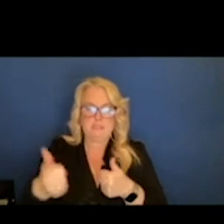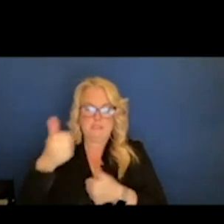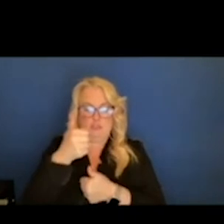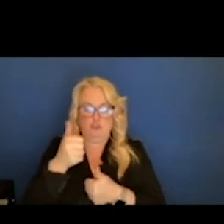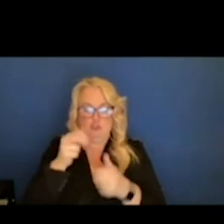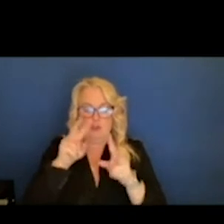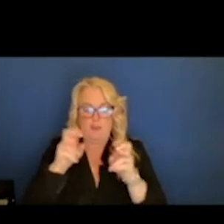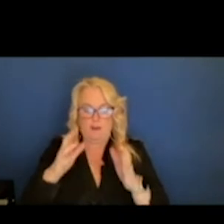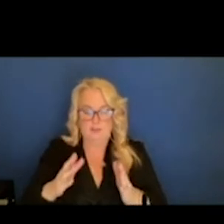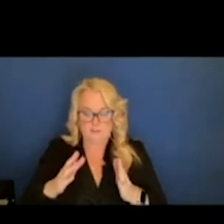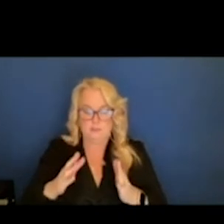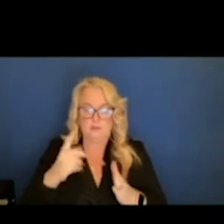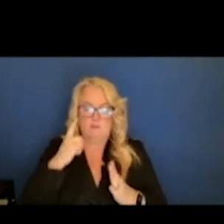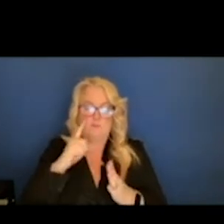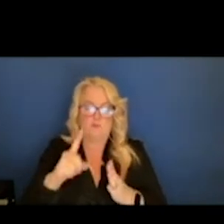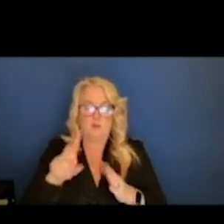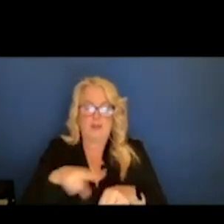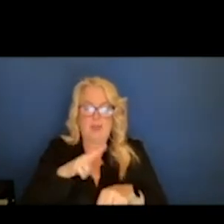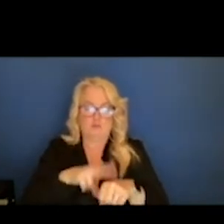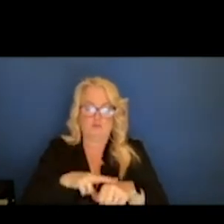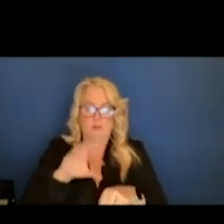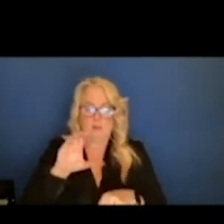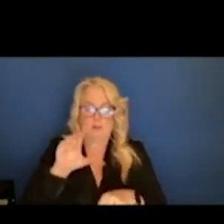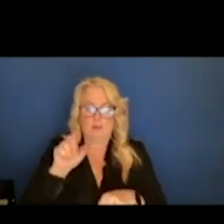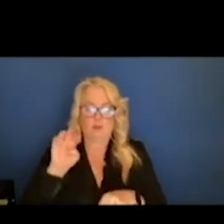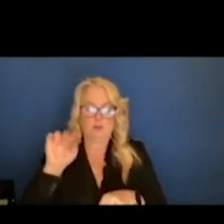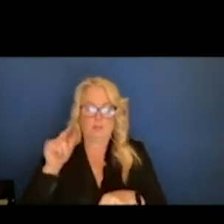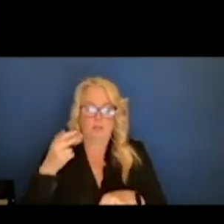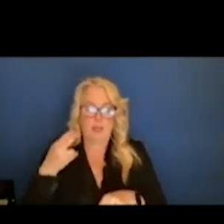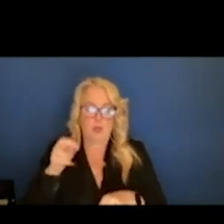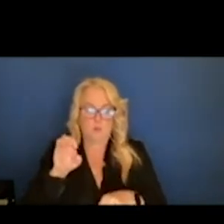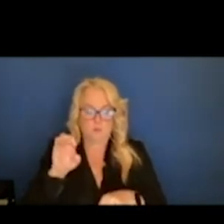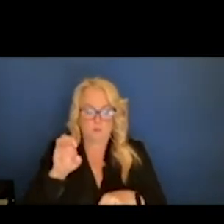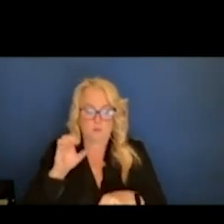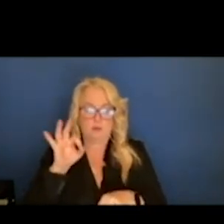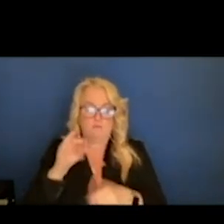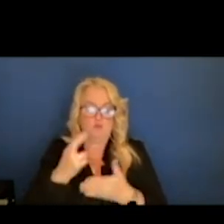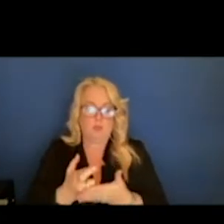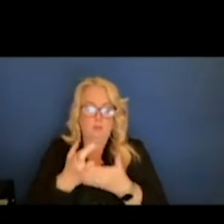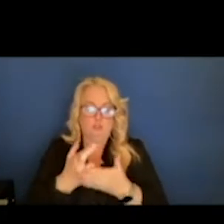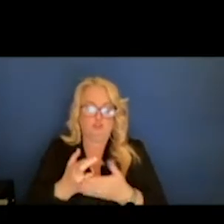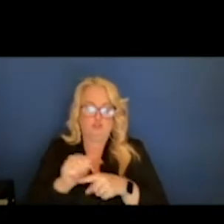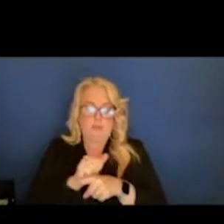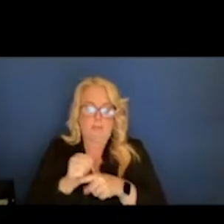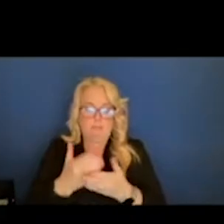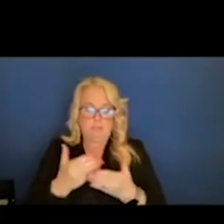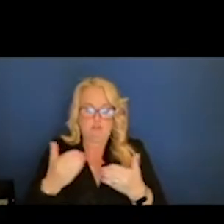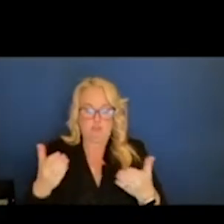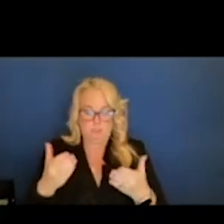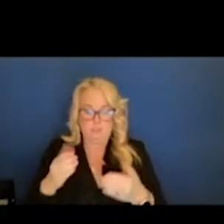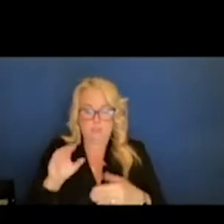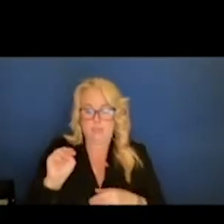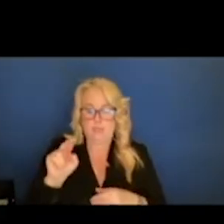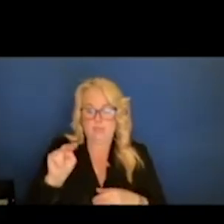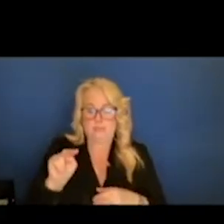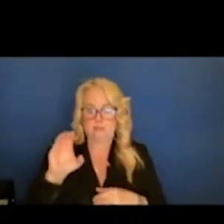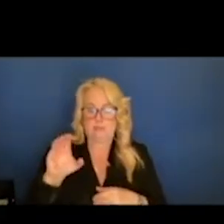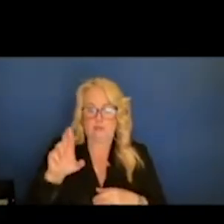Materials, or NCRTM. I’m also joined by colleague Heather Servais as well as Cassandra Shoffler from